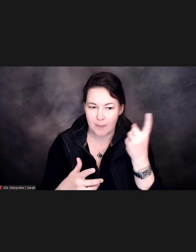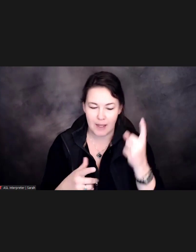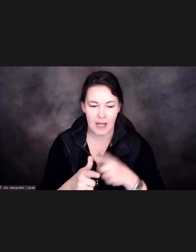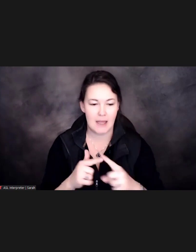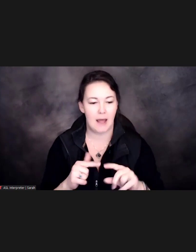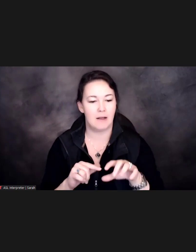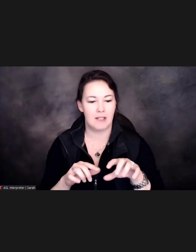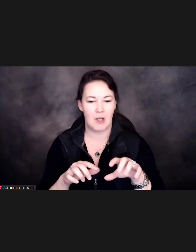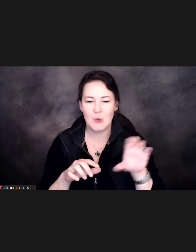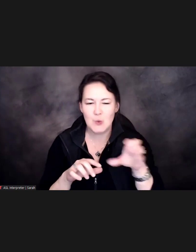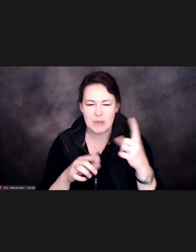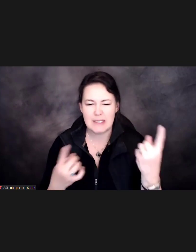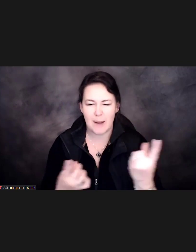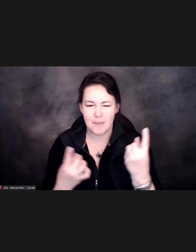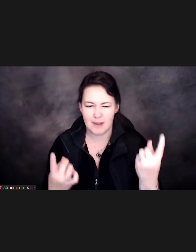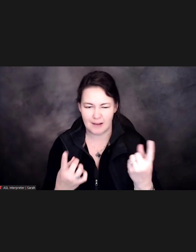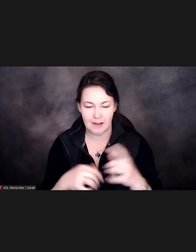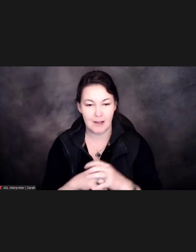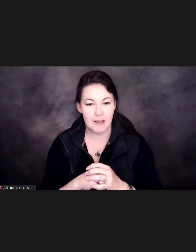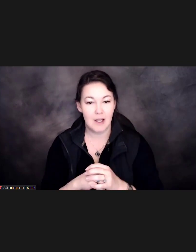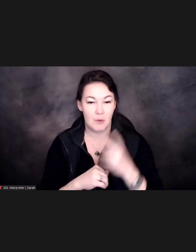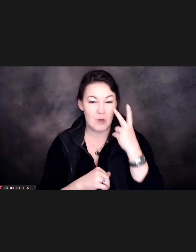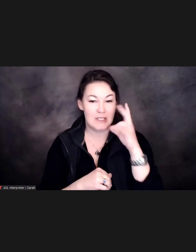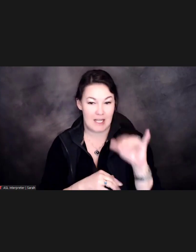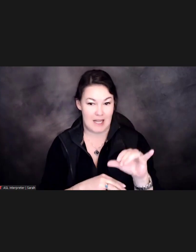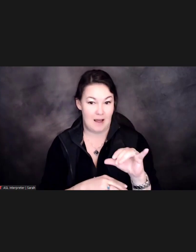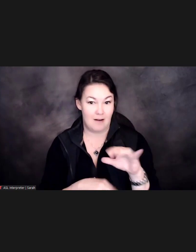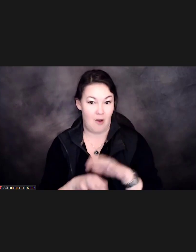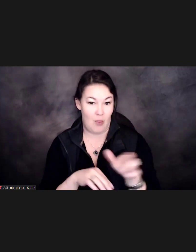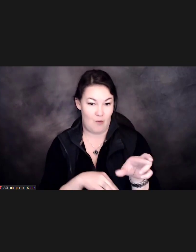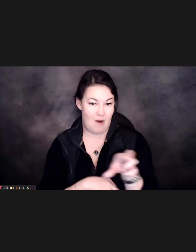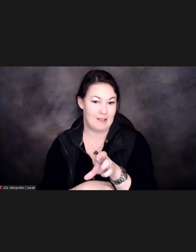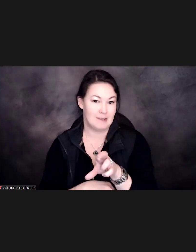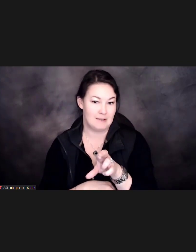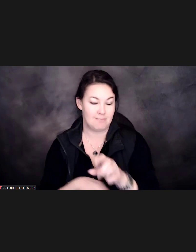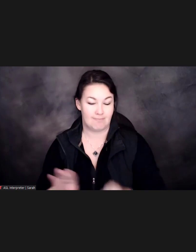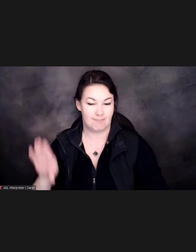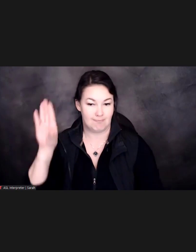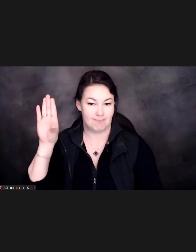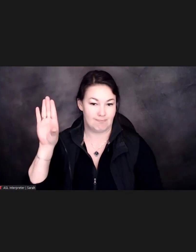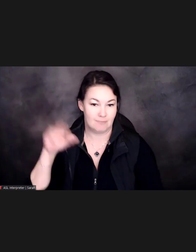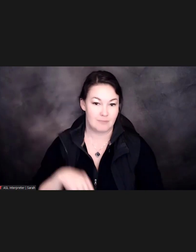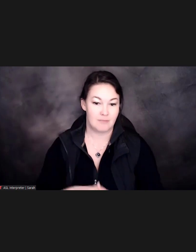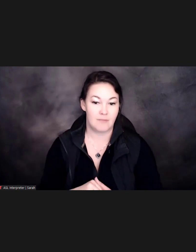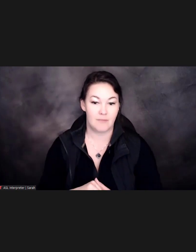into an ear phone, and you see this method on, um, on the right.>>: